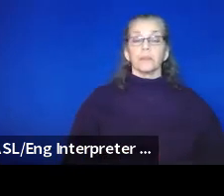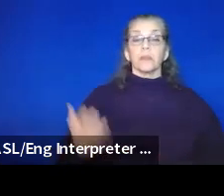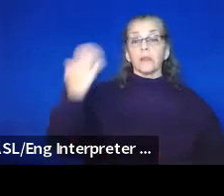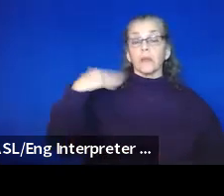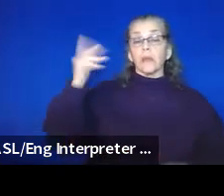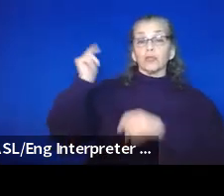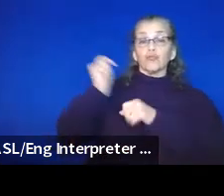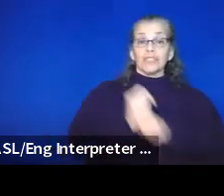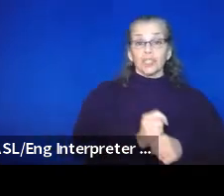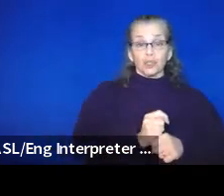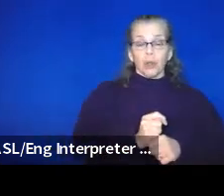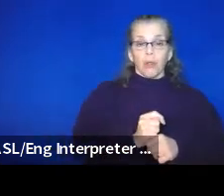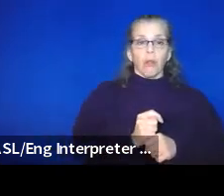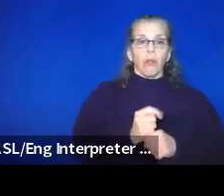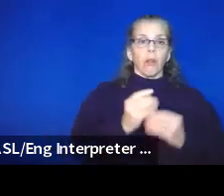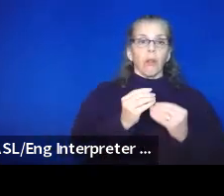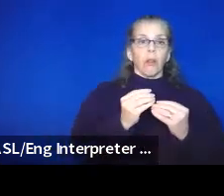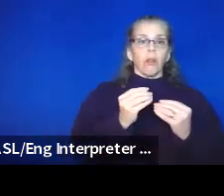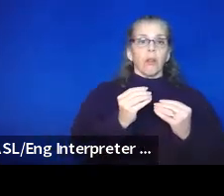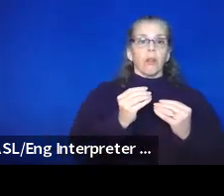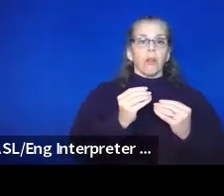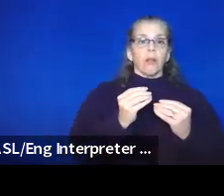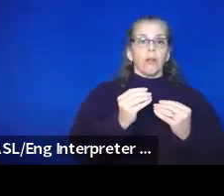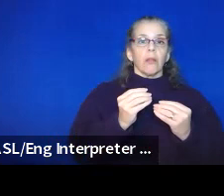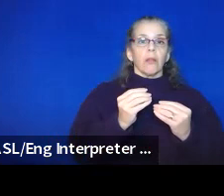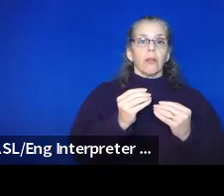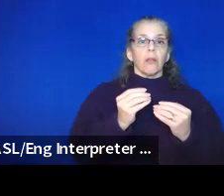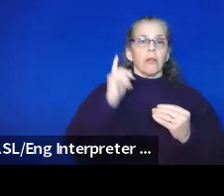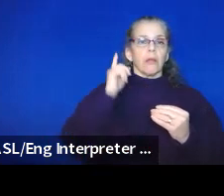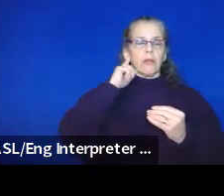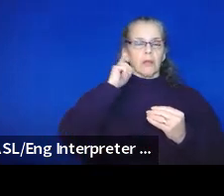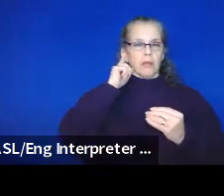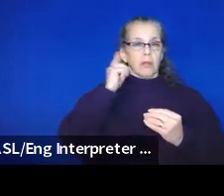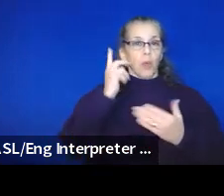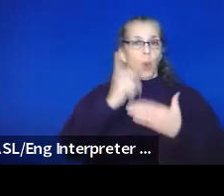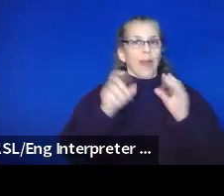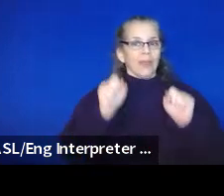hearing and now what we like to do, if possible, is to preserve the residual hearing and use